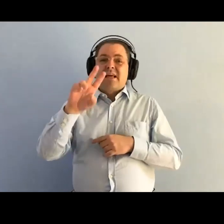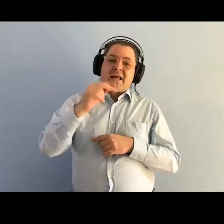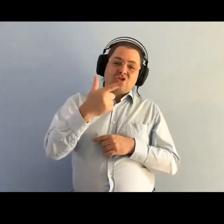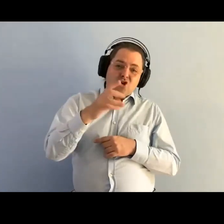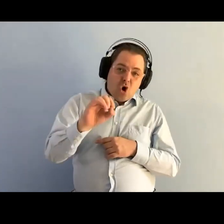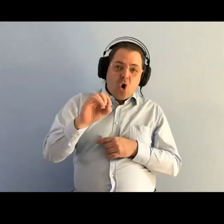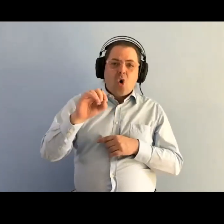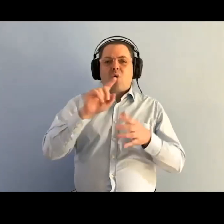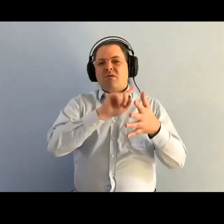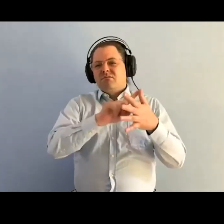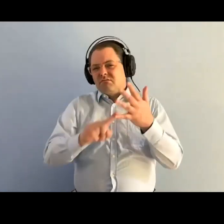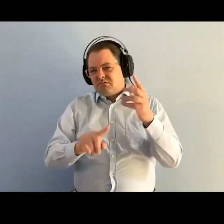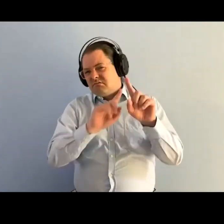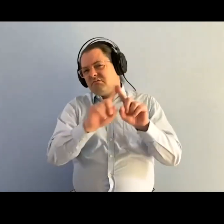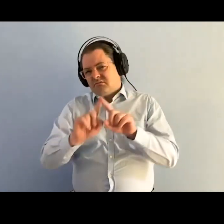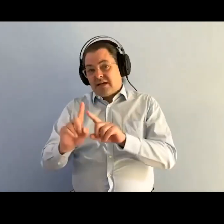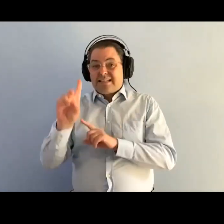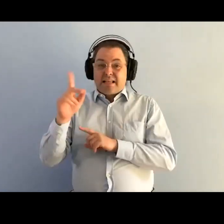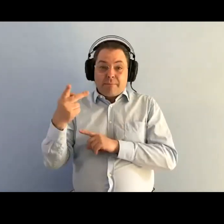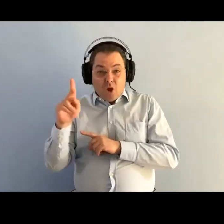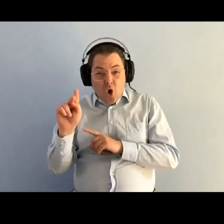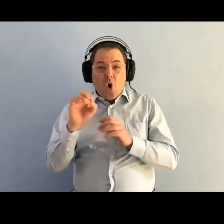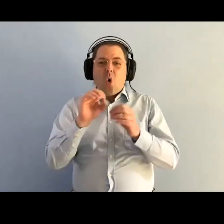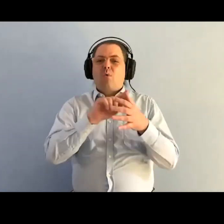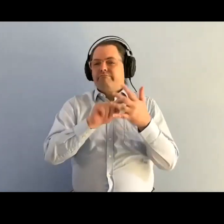governments, healthcare providers, and communities, which, of course,